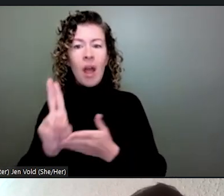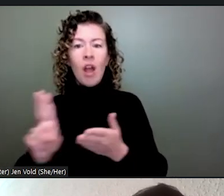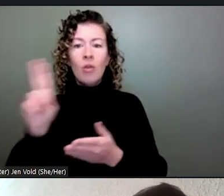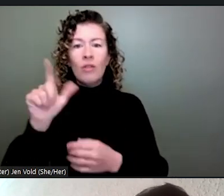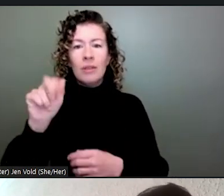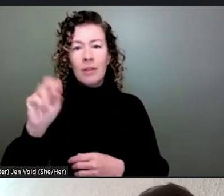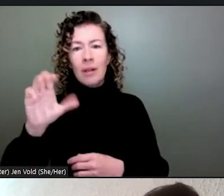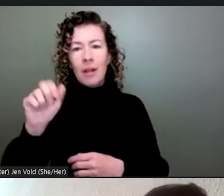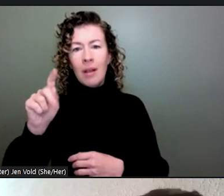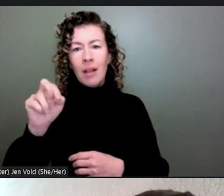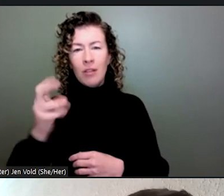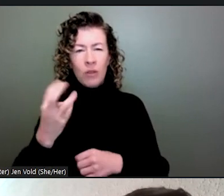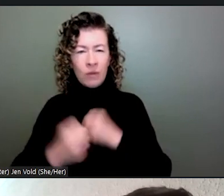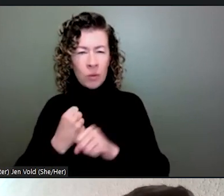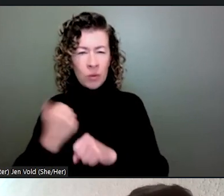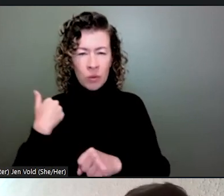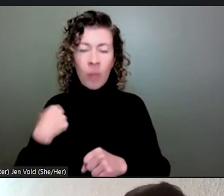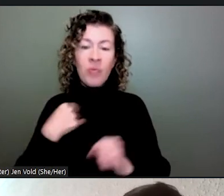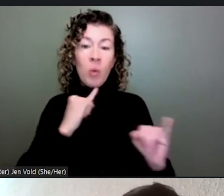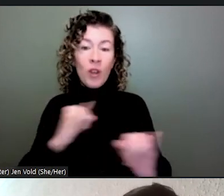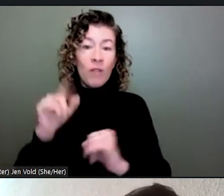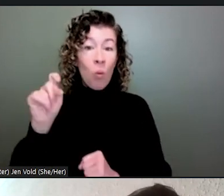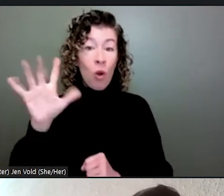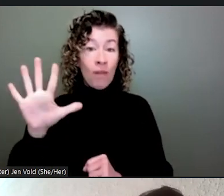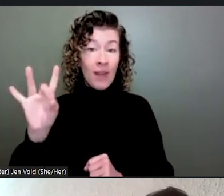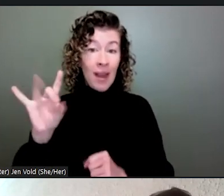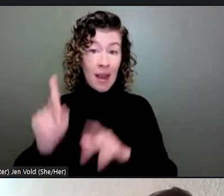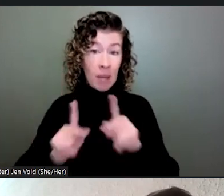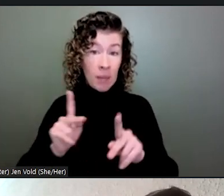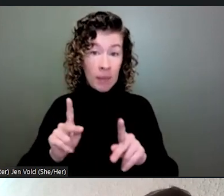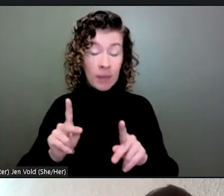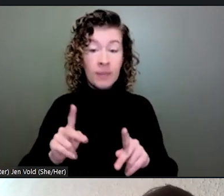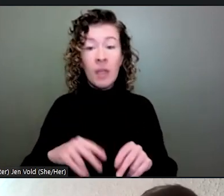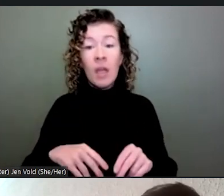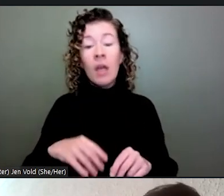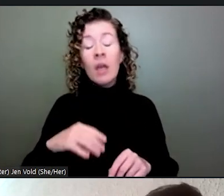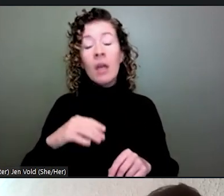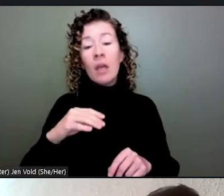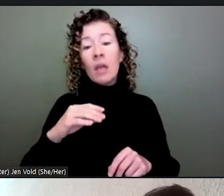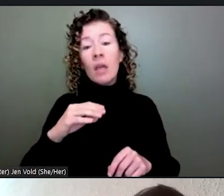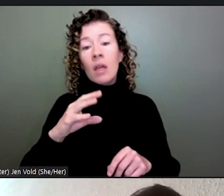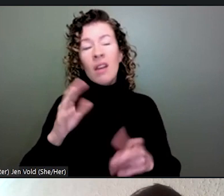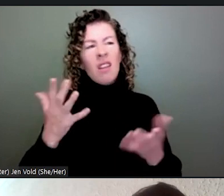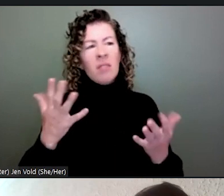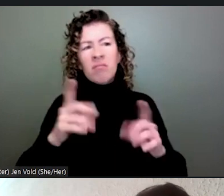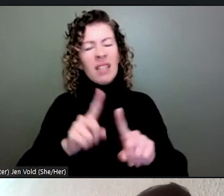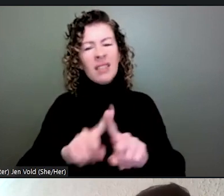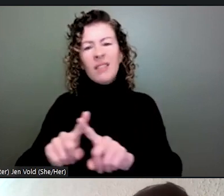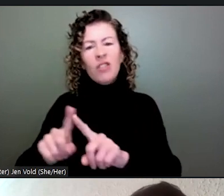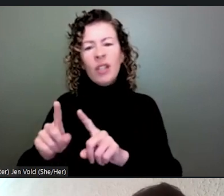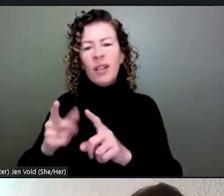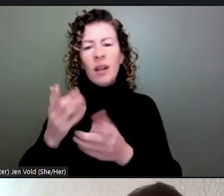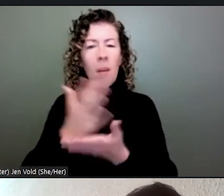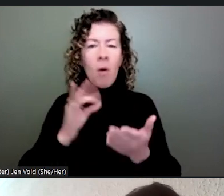And we we kind of interviewed about 158 people and kind of all different parts of the citizenship journey.